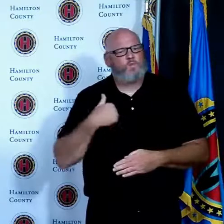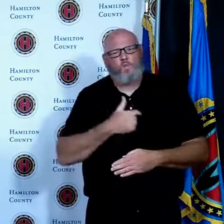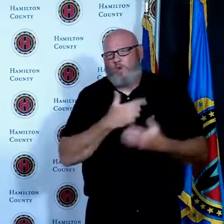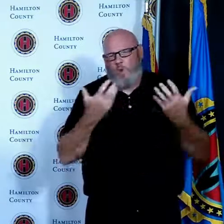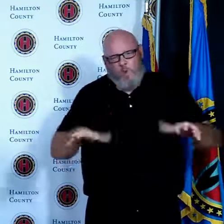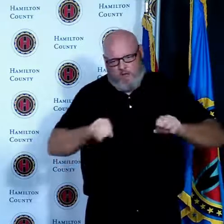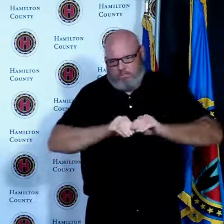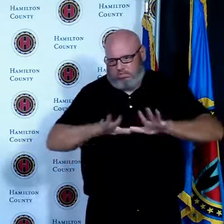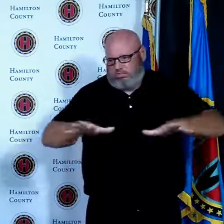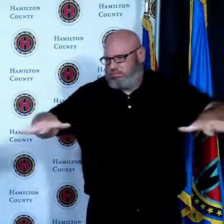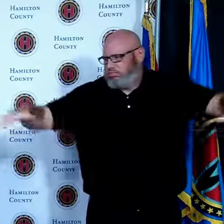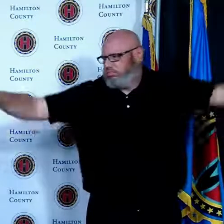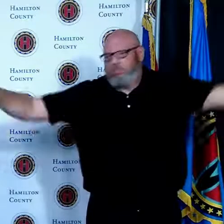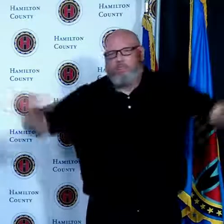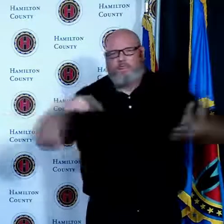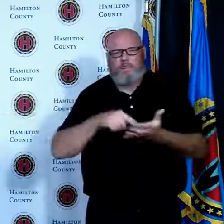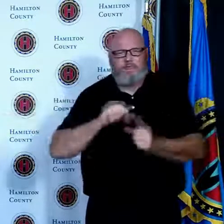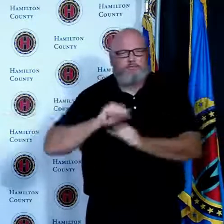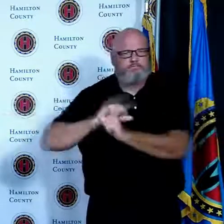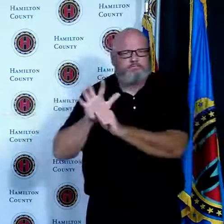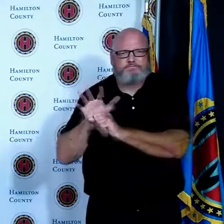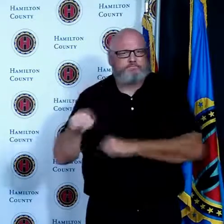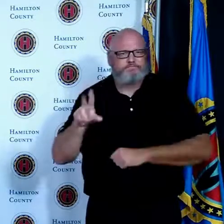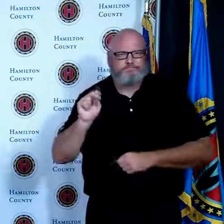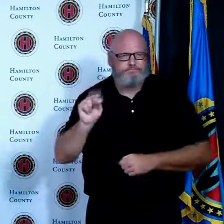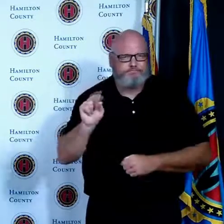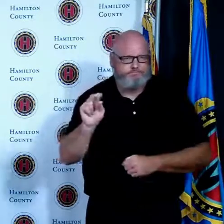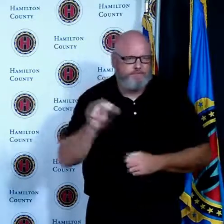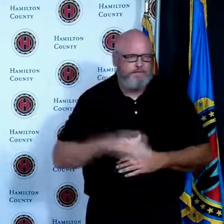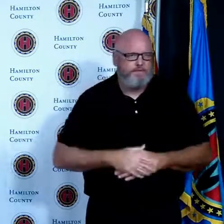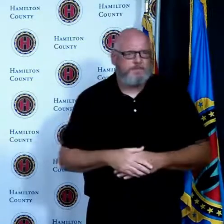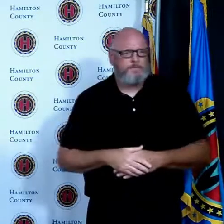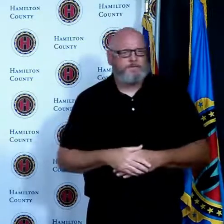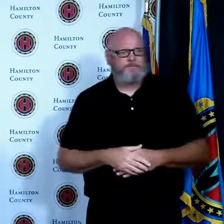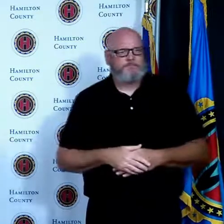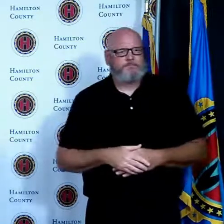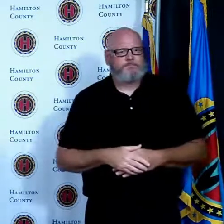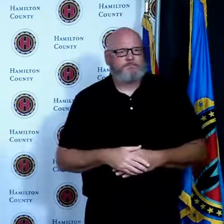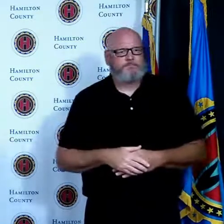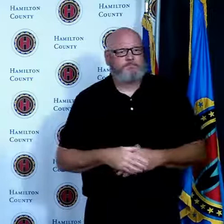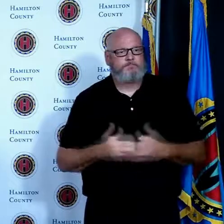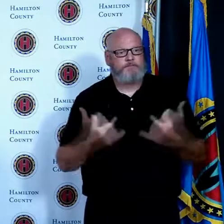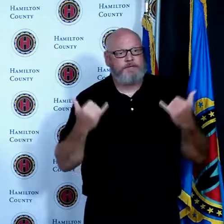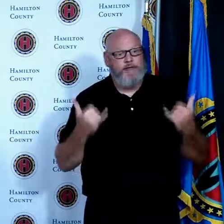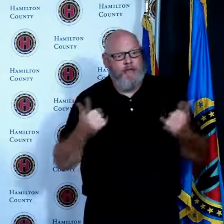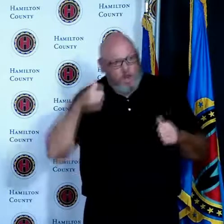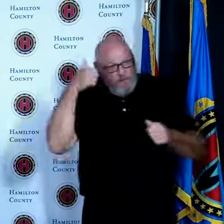kids back to school this is their first time in a school building in six months and so that can be challenging for our kids so we just